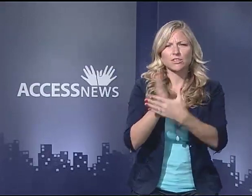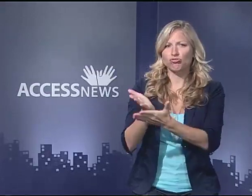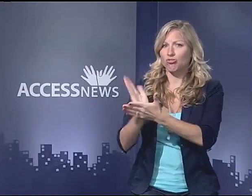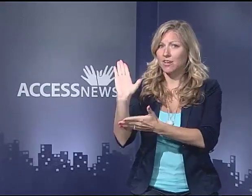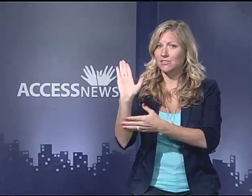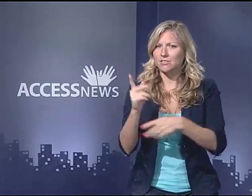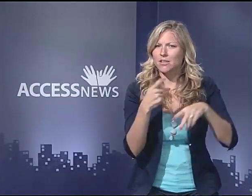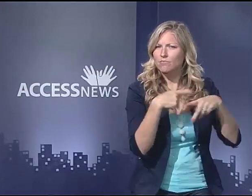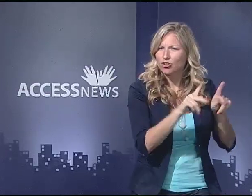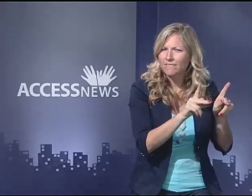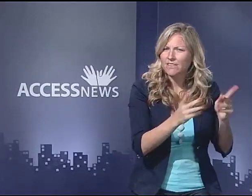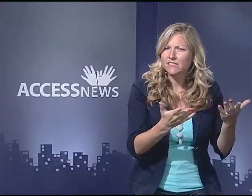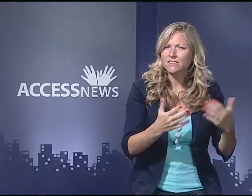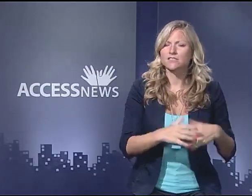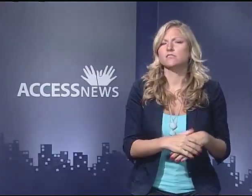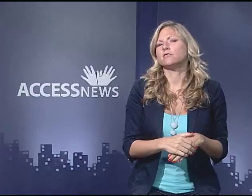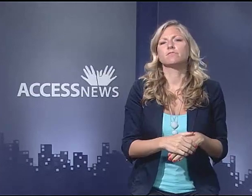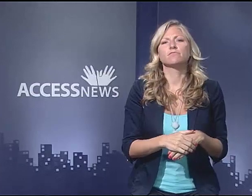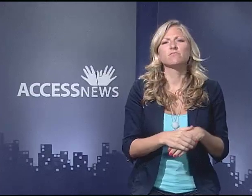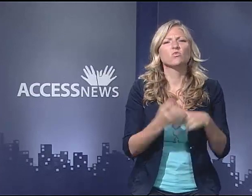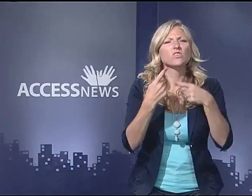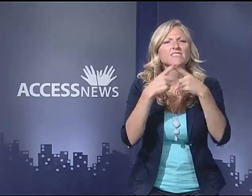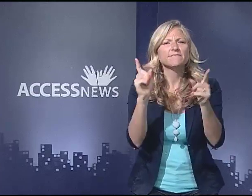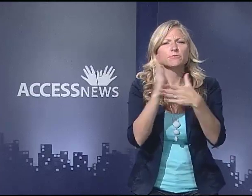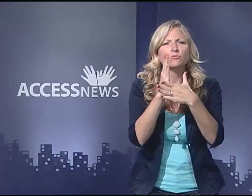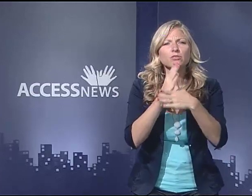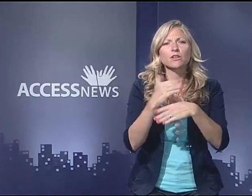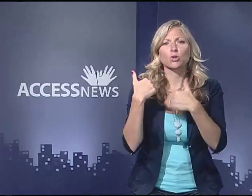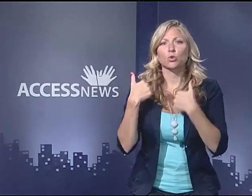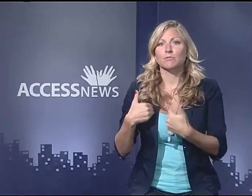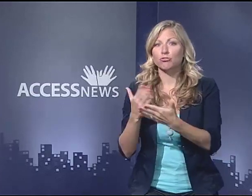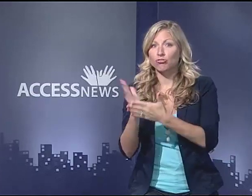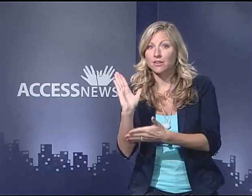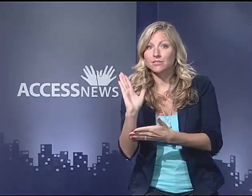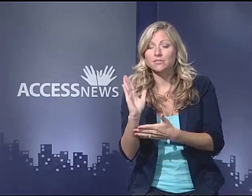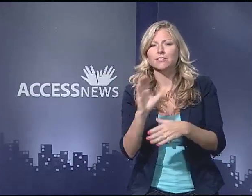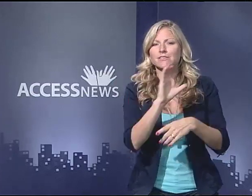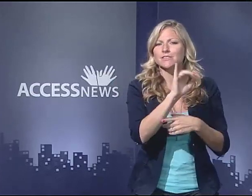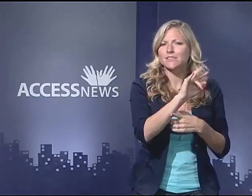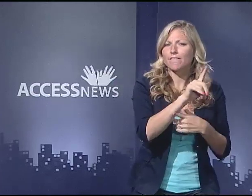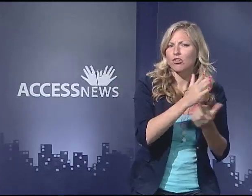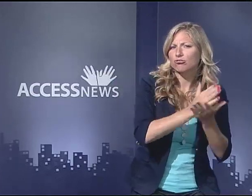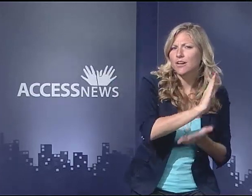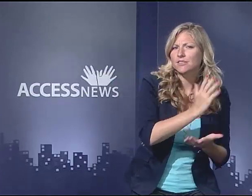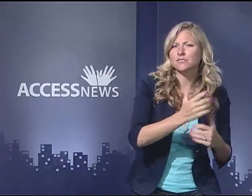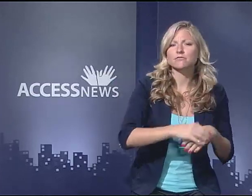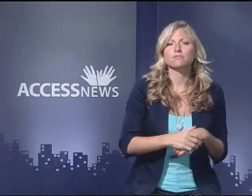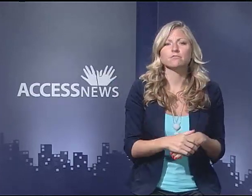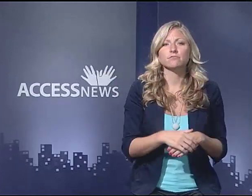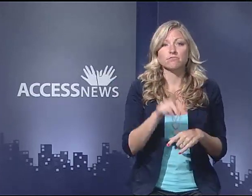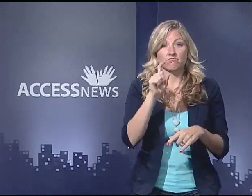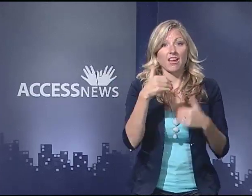What's the difference between "rights" and "privileges"? What's the difference between "human rights" and "civil rights"?